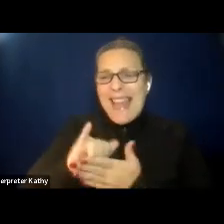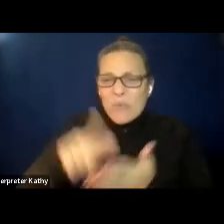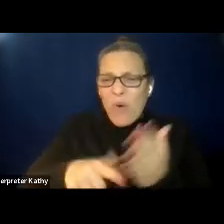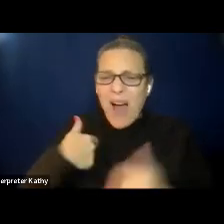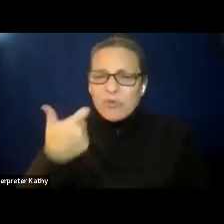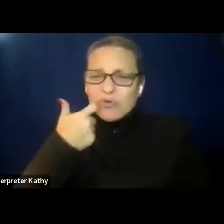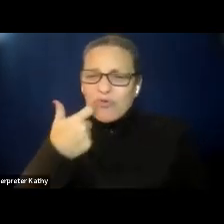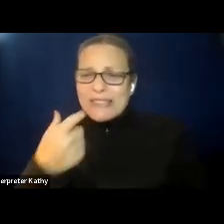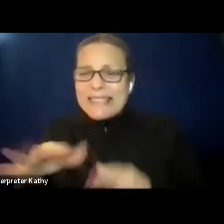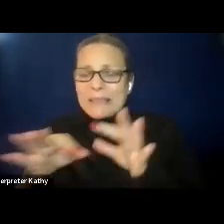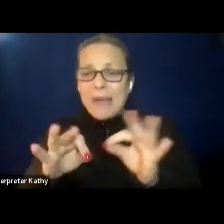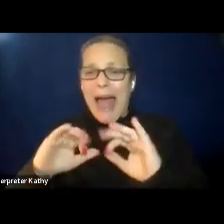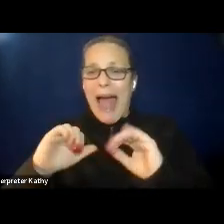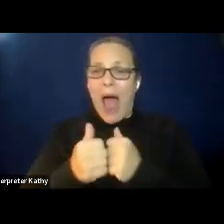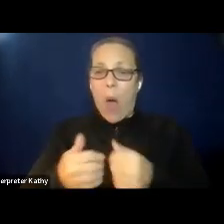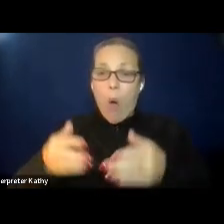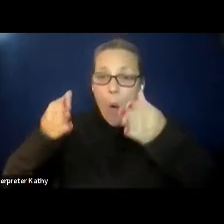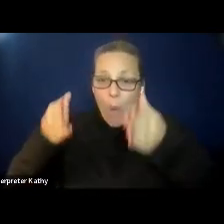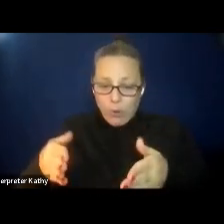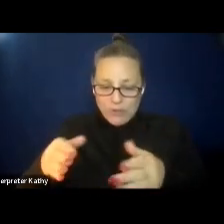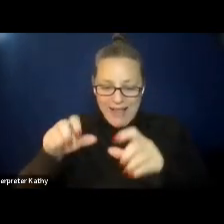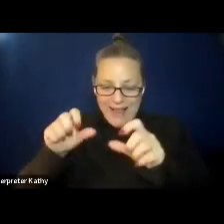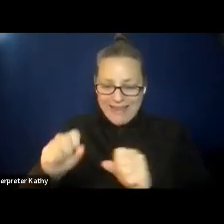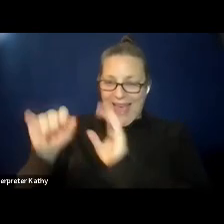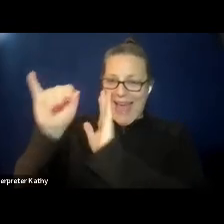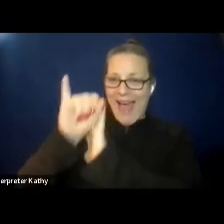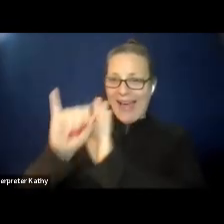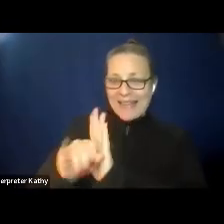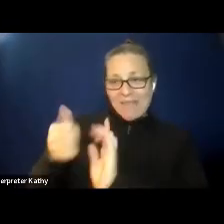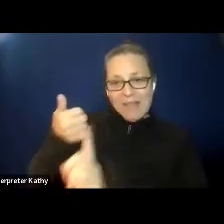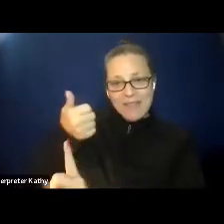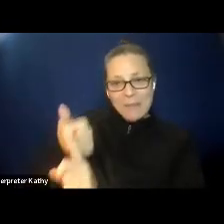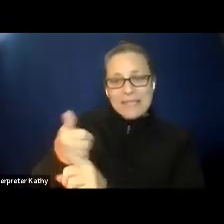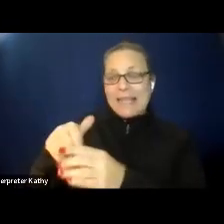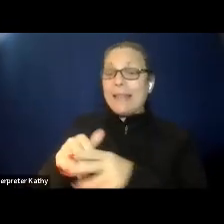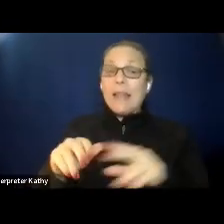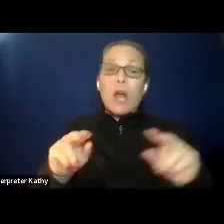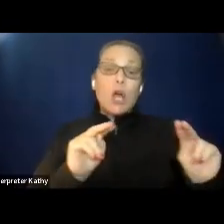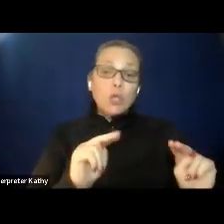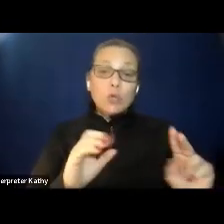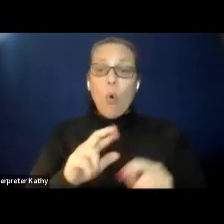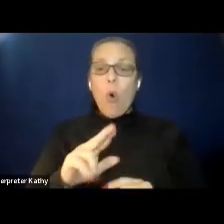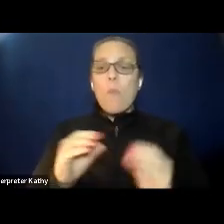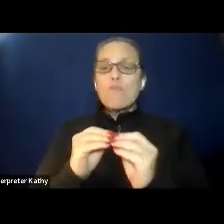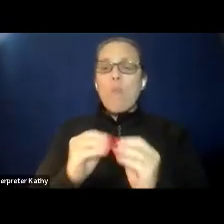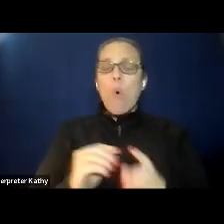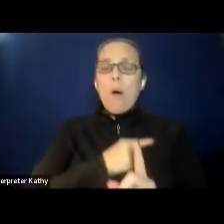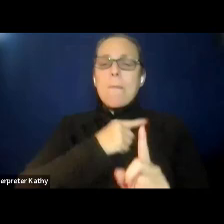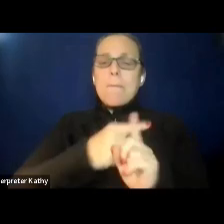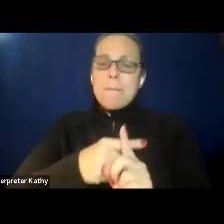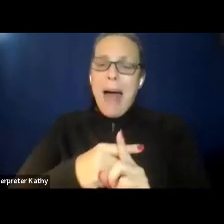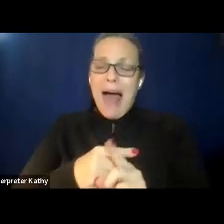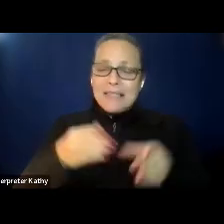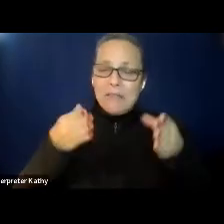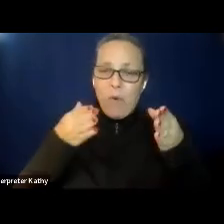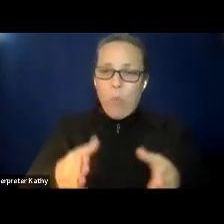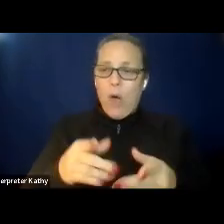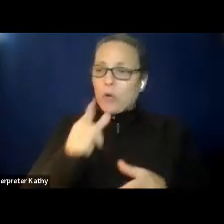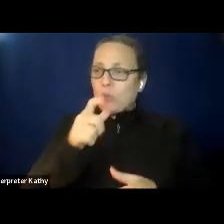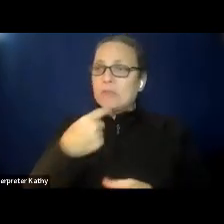daily hassles. So disability identity is what I was just saying. It's a way that one can